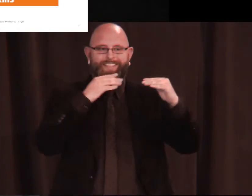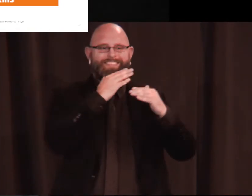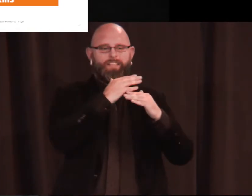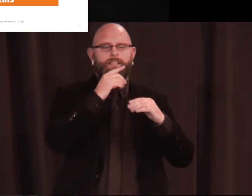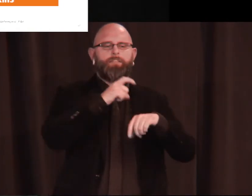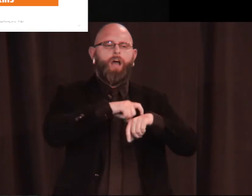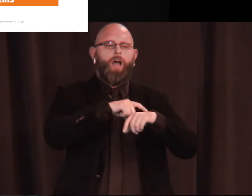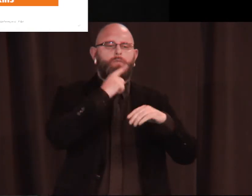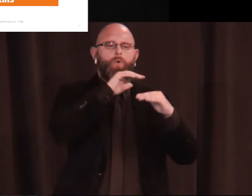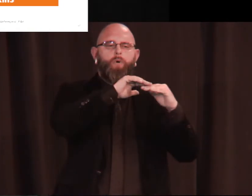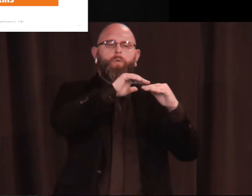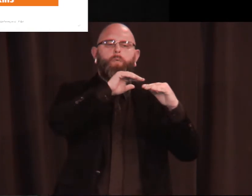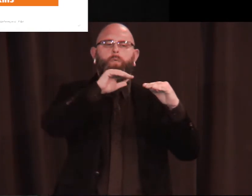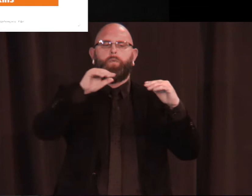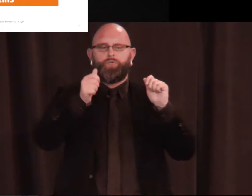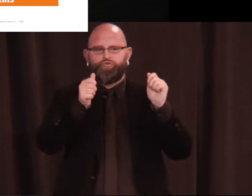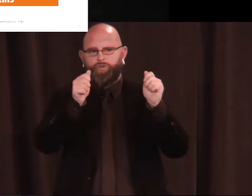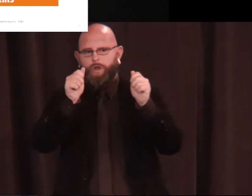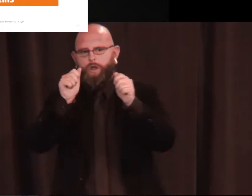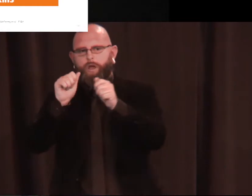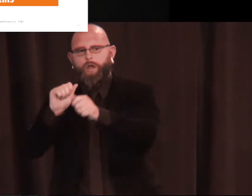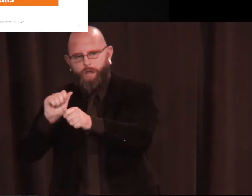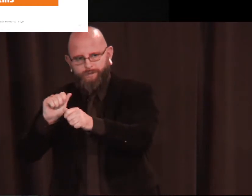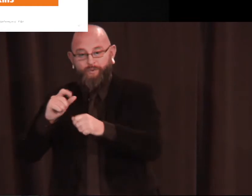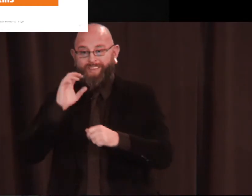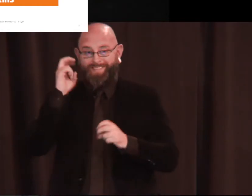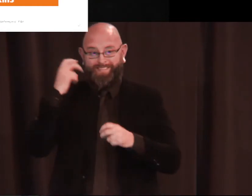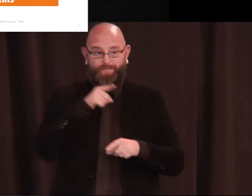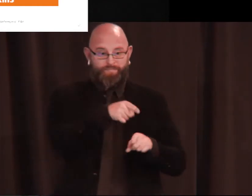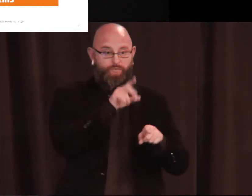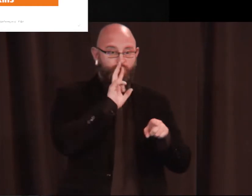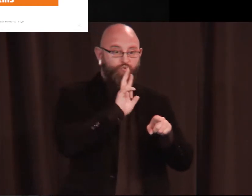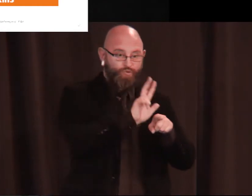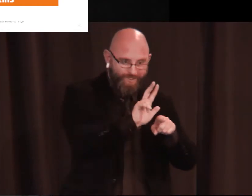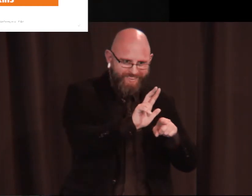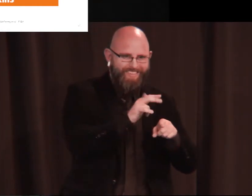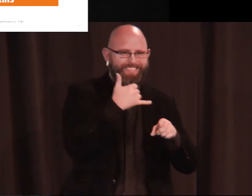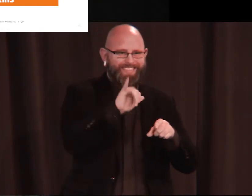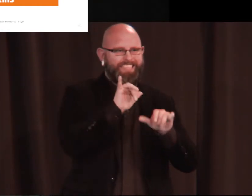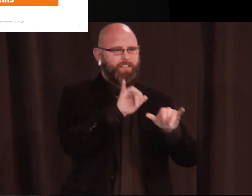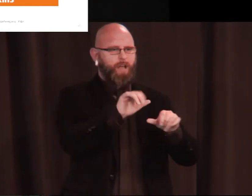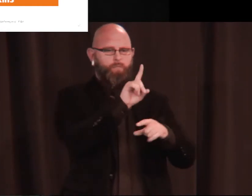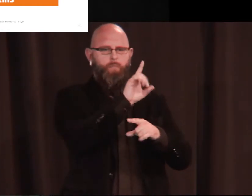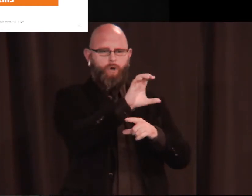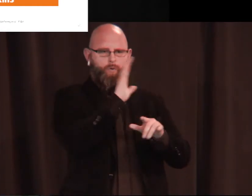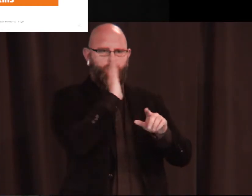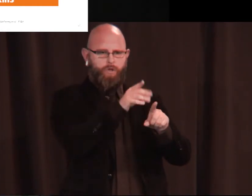their standard score is still going to be 100, at 4 years of age, standard score is still be 100,